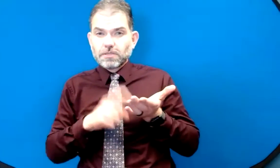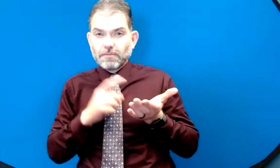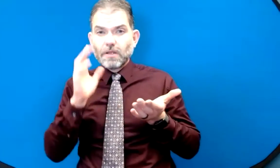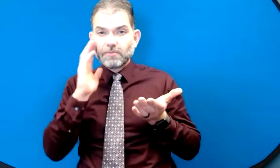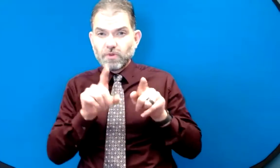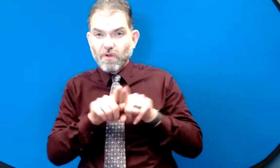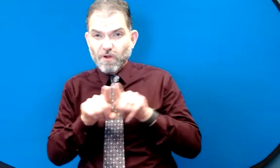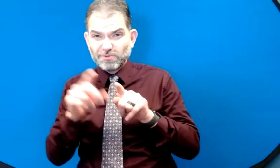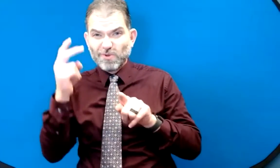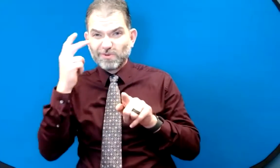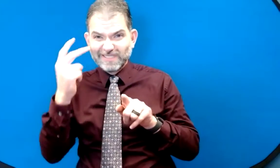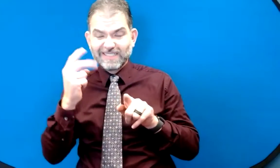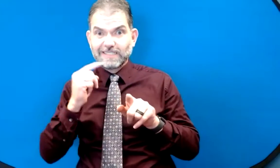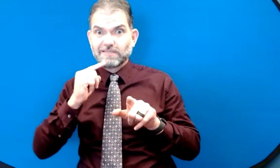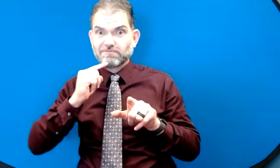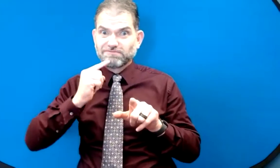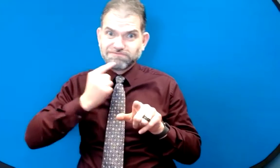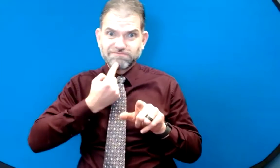ASL Interpreter: evaporate. They have no facial expressions.